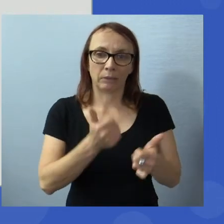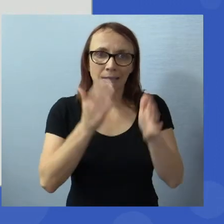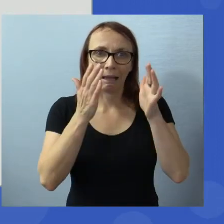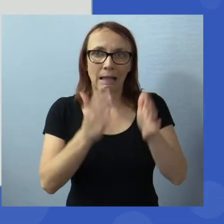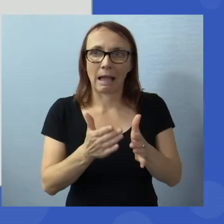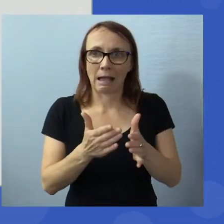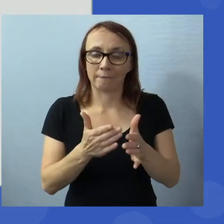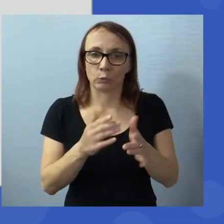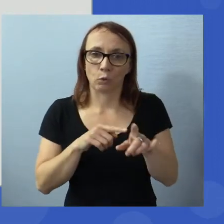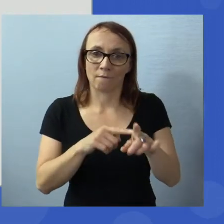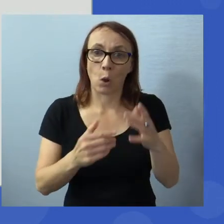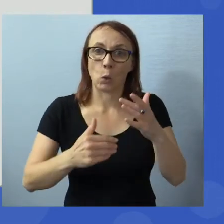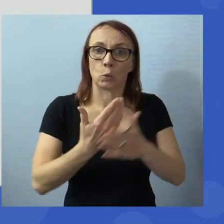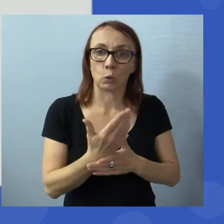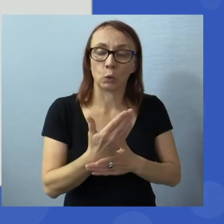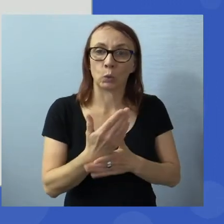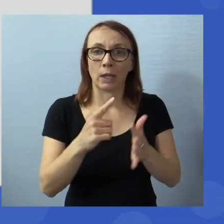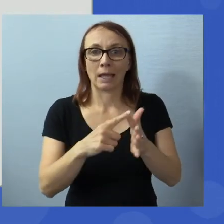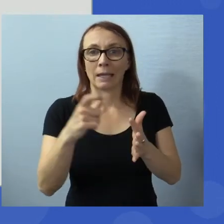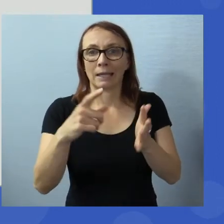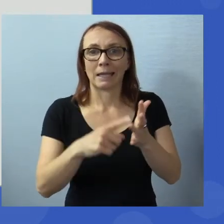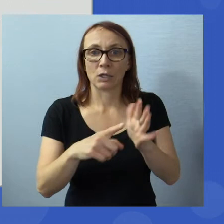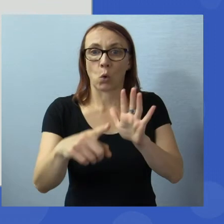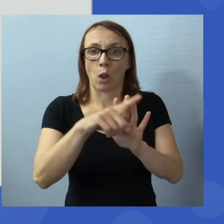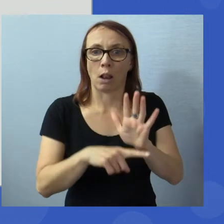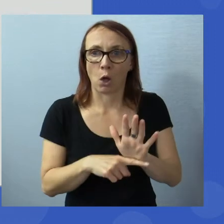eco laws which serves the needs of citizens first and foremost and that